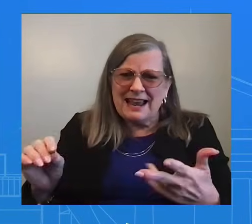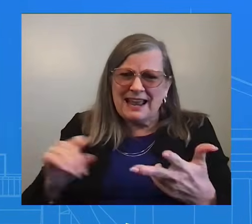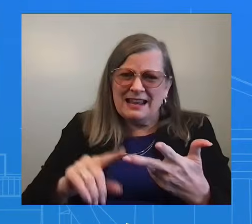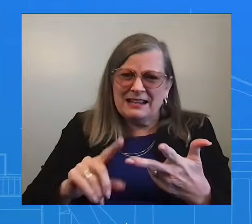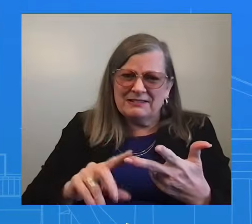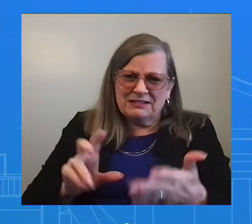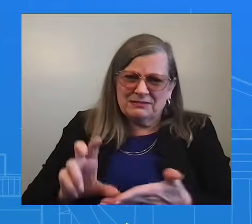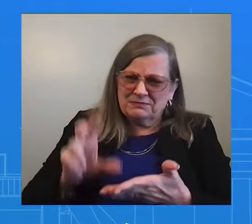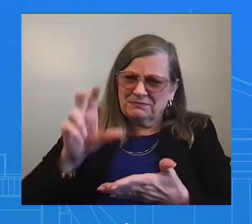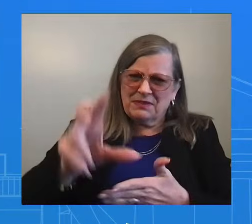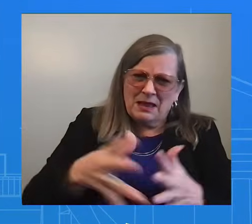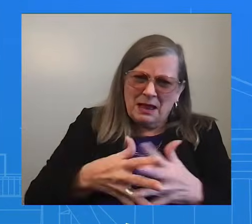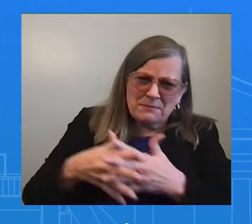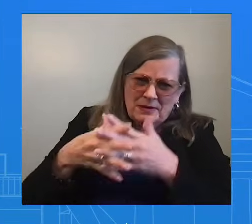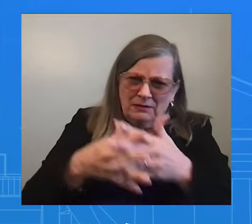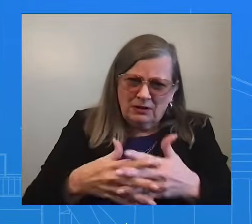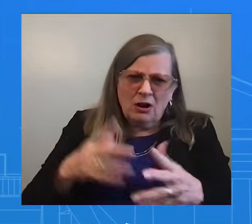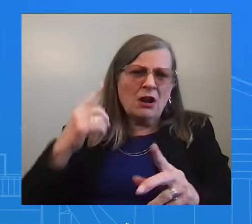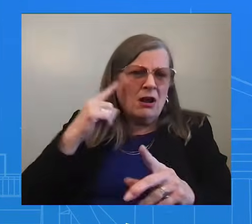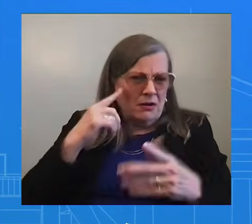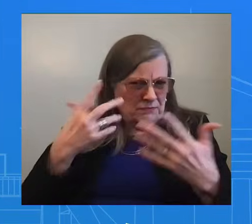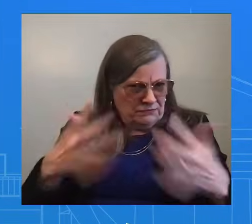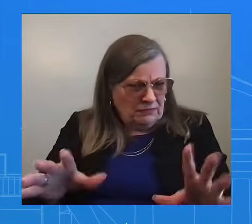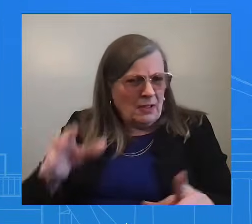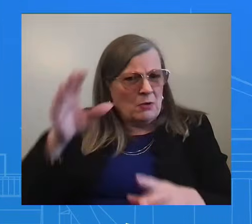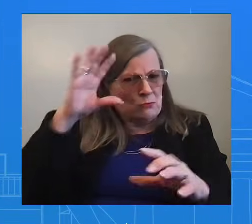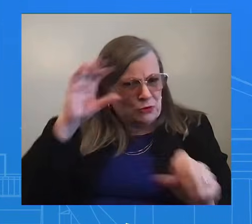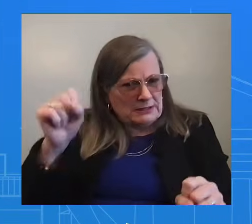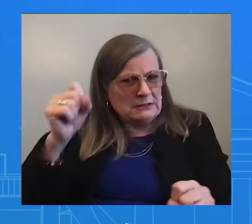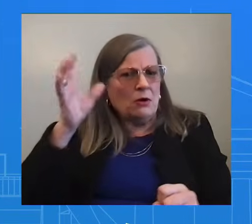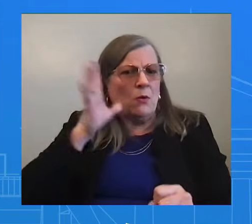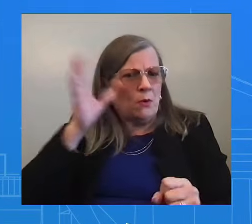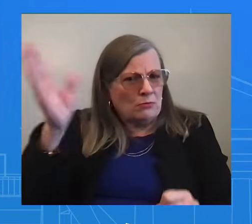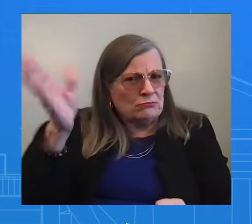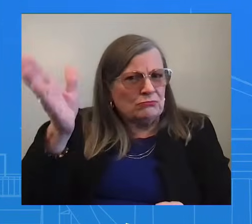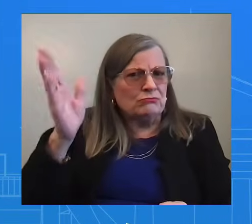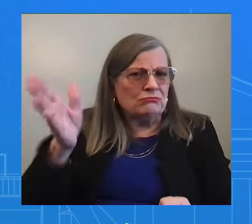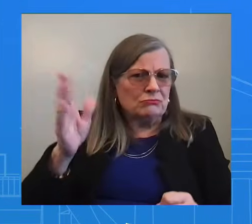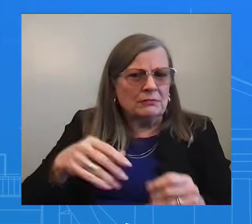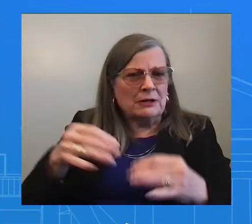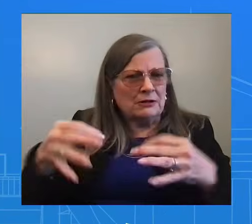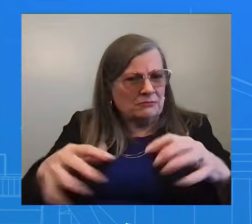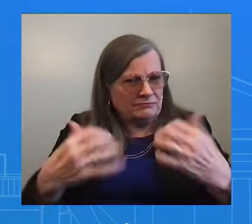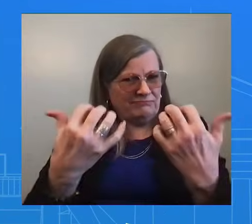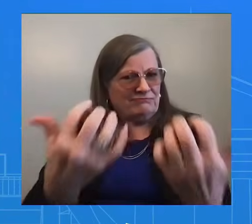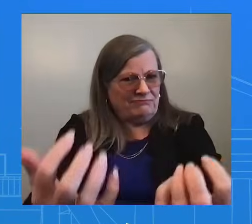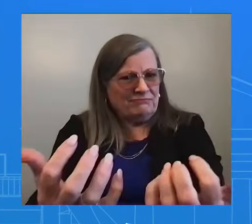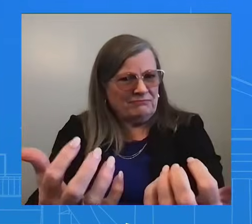Look, he does every -- we -- we make an effort to do a press conference as often as possible,